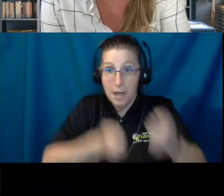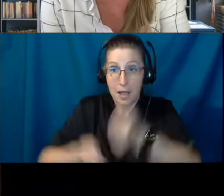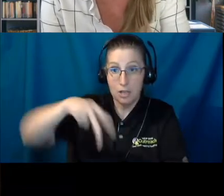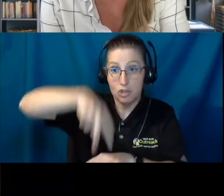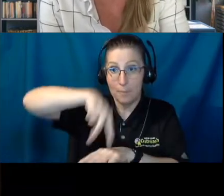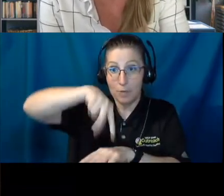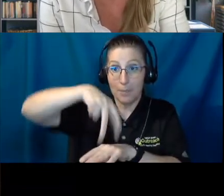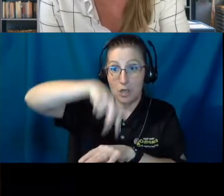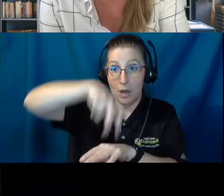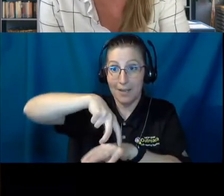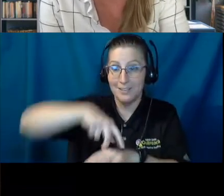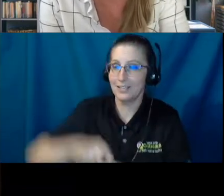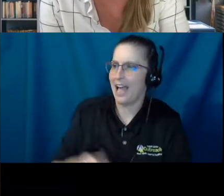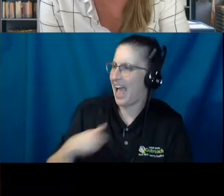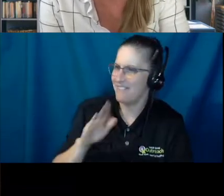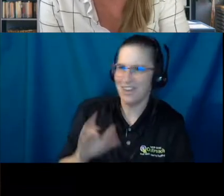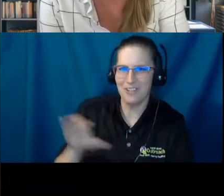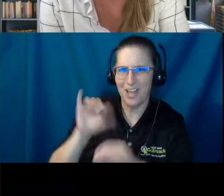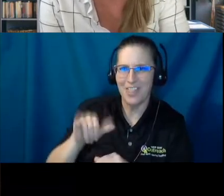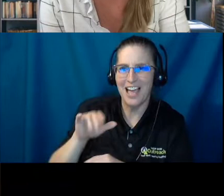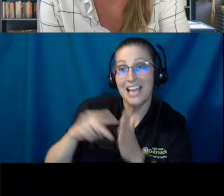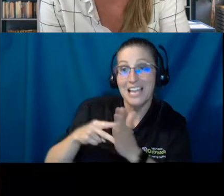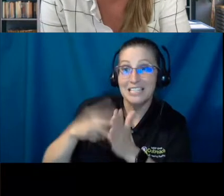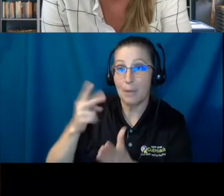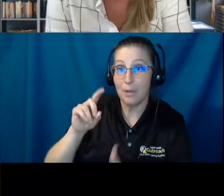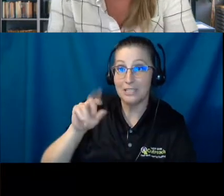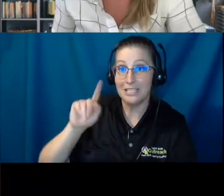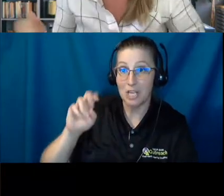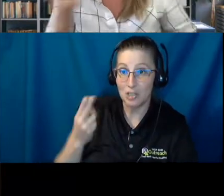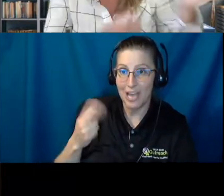I've actually never done double dutch because I've never had two people who can do two ropes